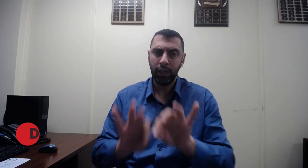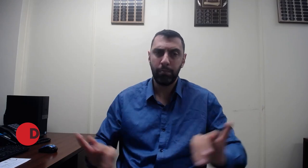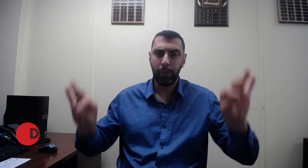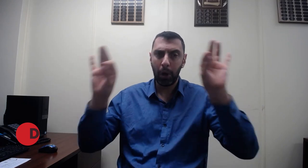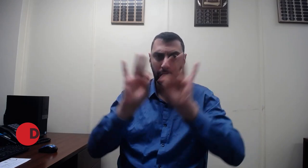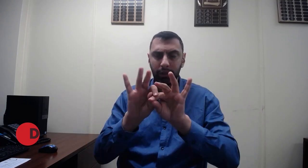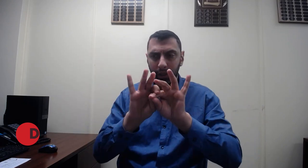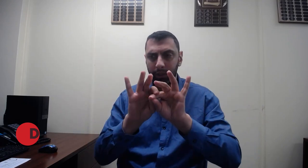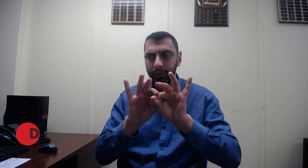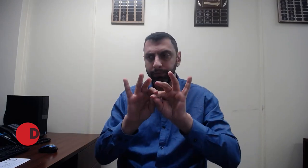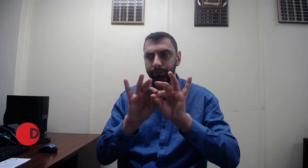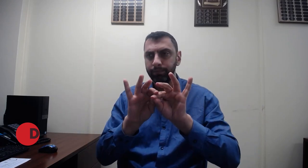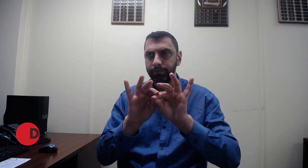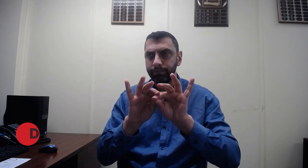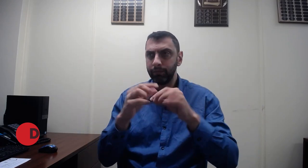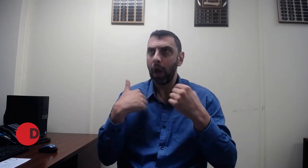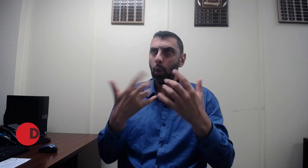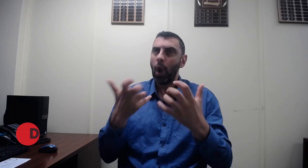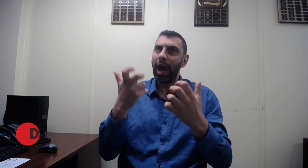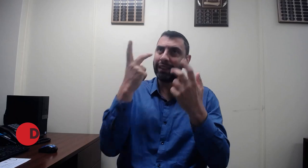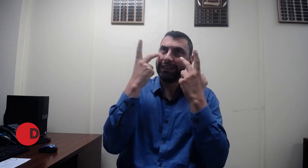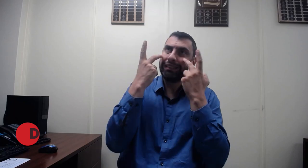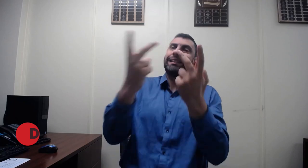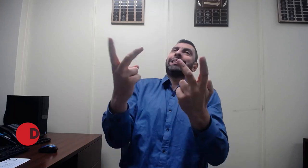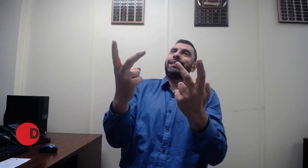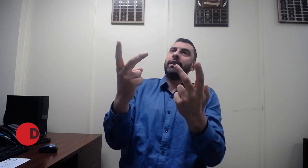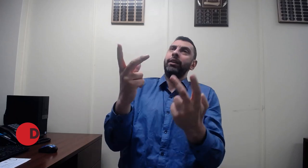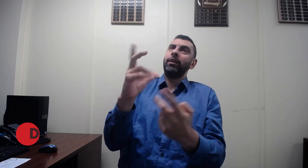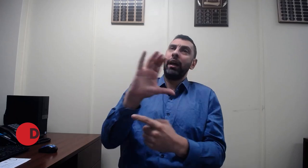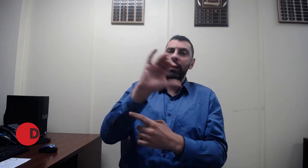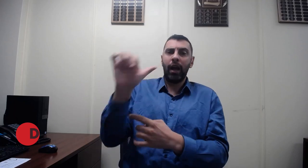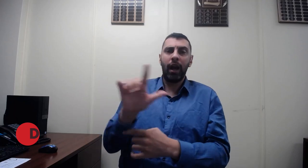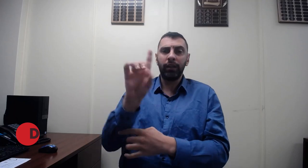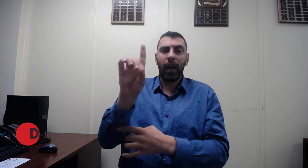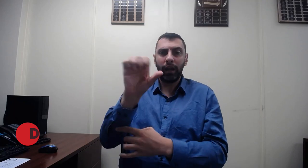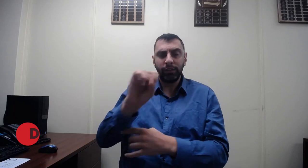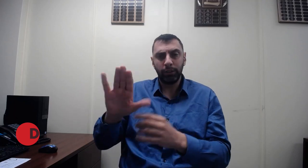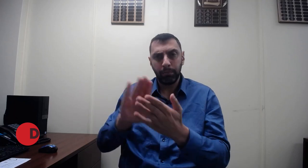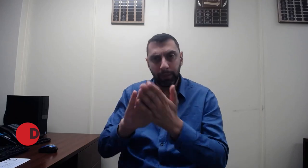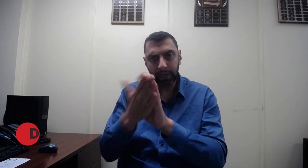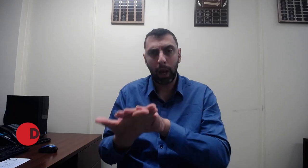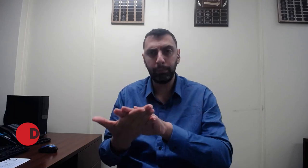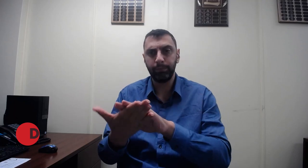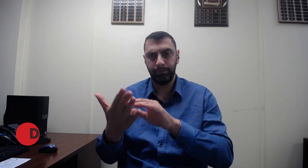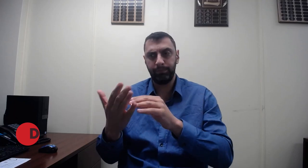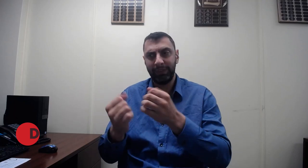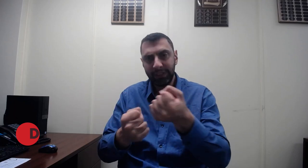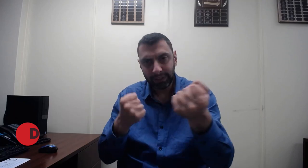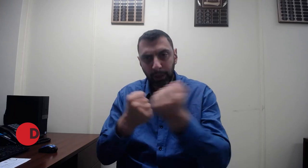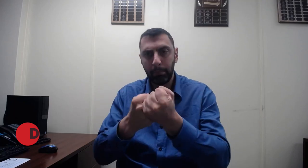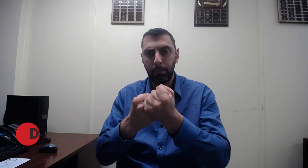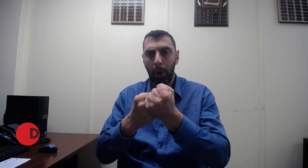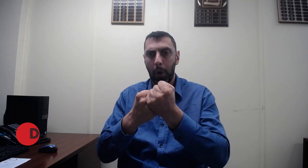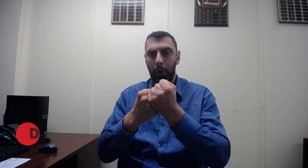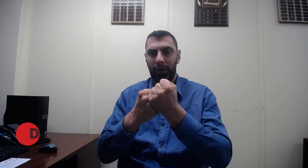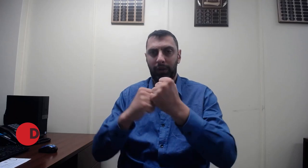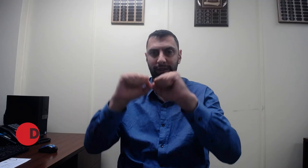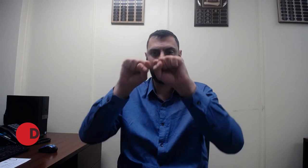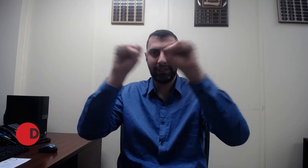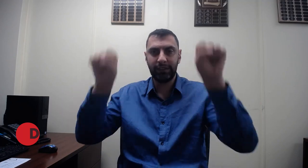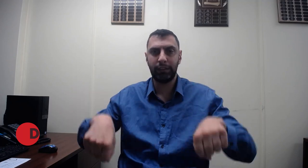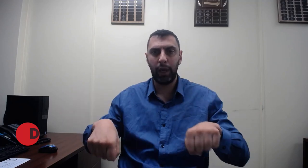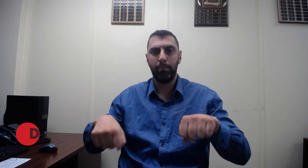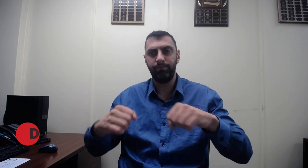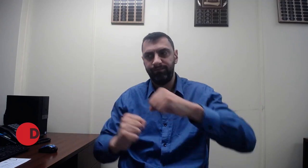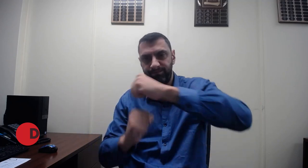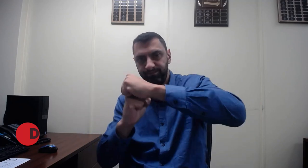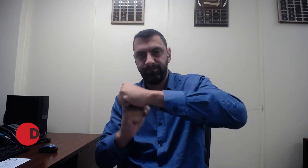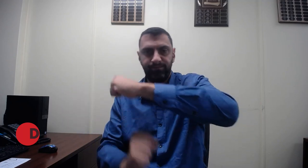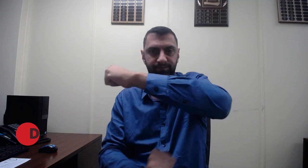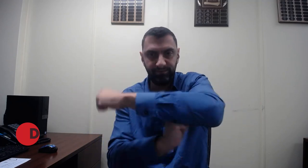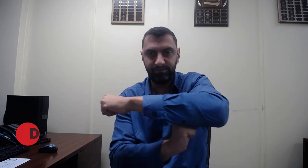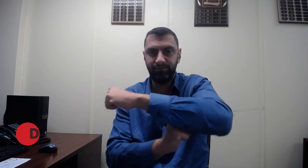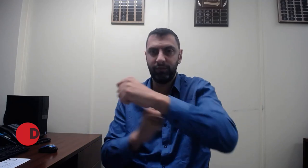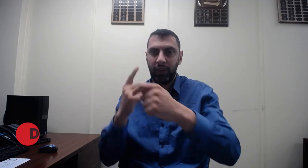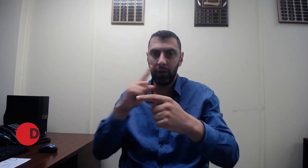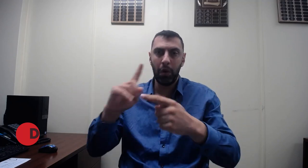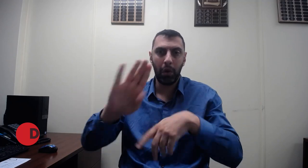It is really important and I want to see CAD-ASC become a support